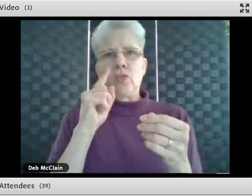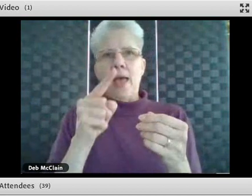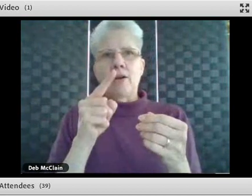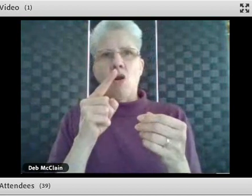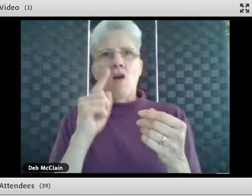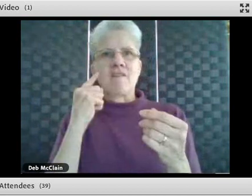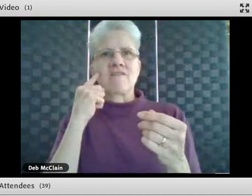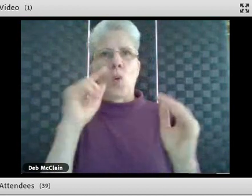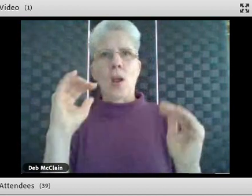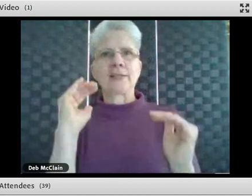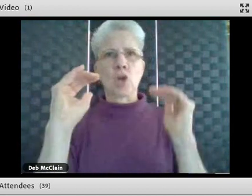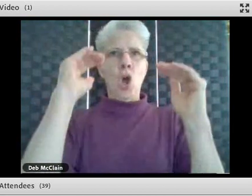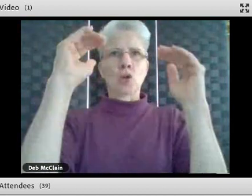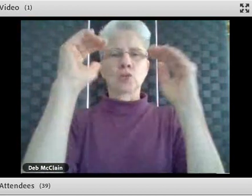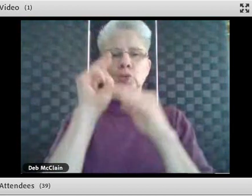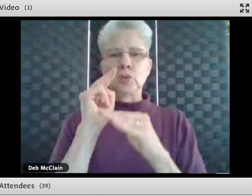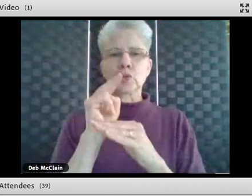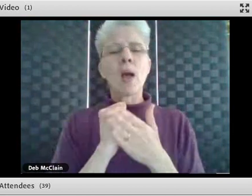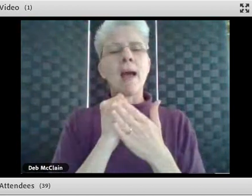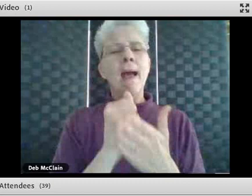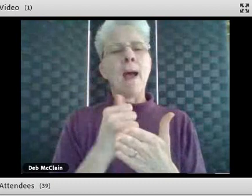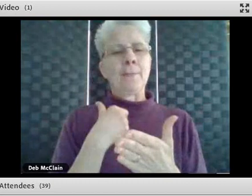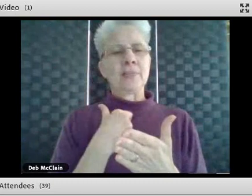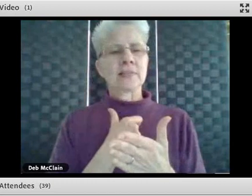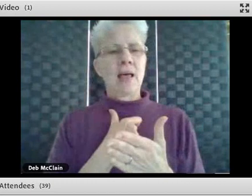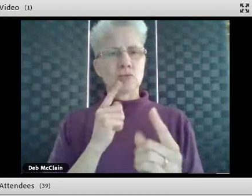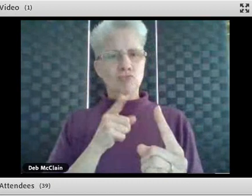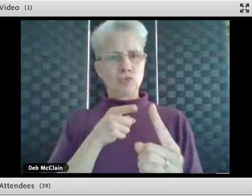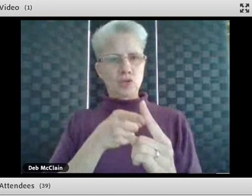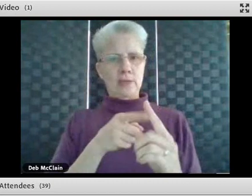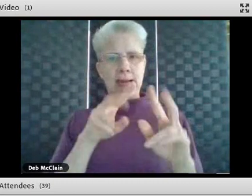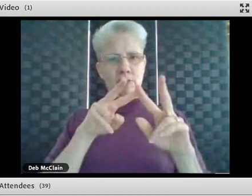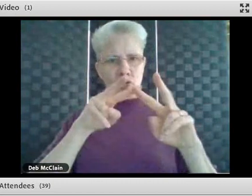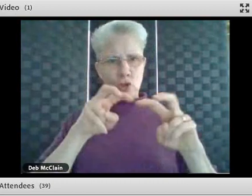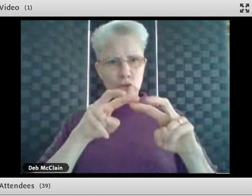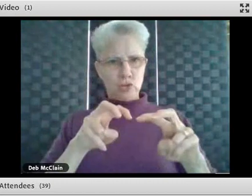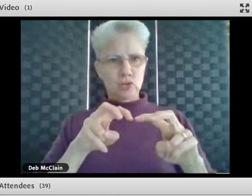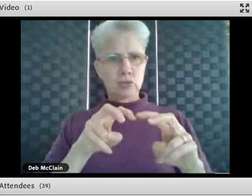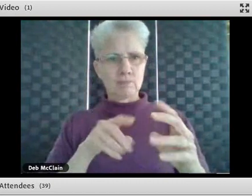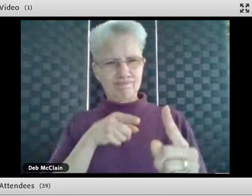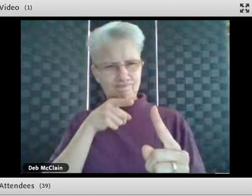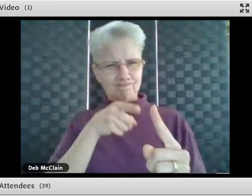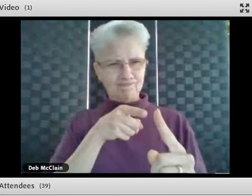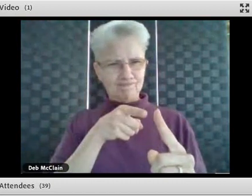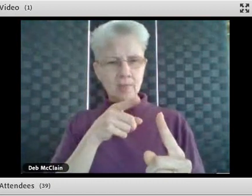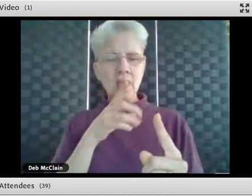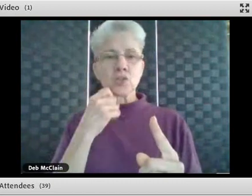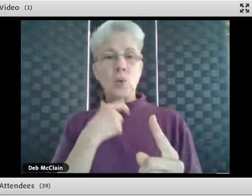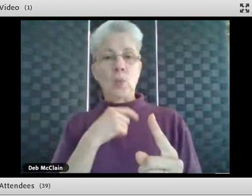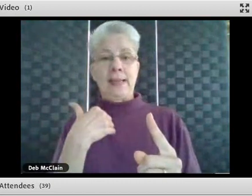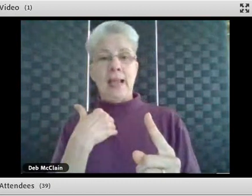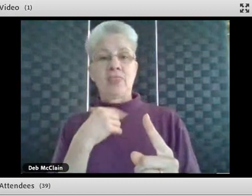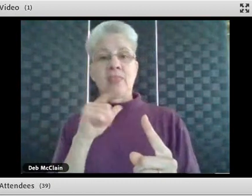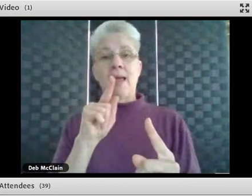So it really does help us target our searches if we have the appropriate Library of Congress Subject Heading.